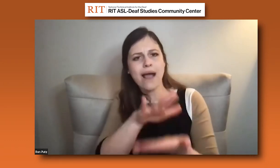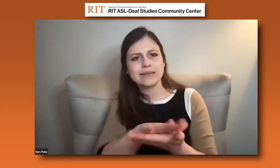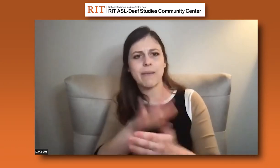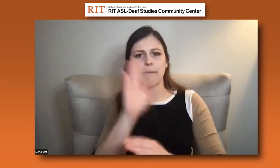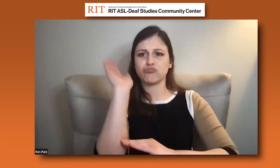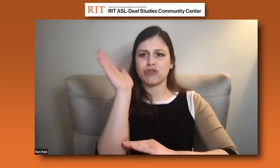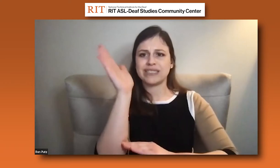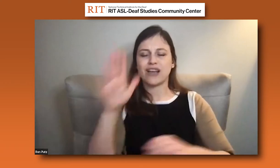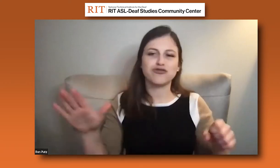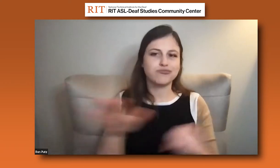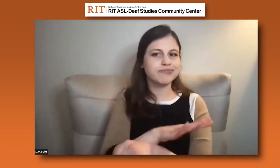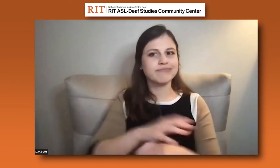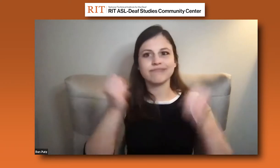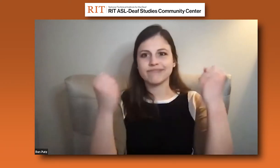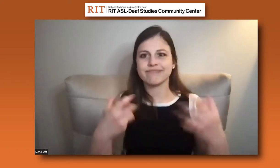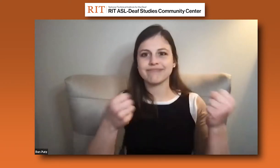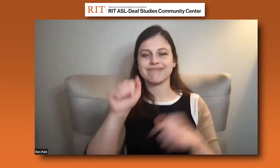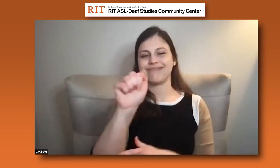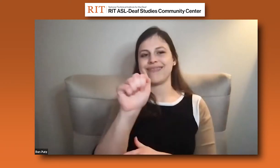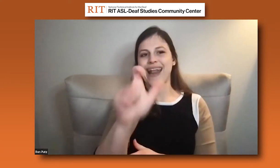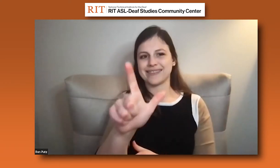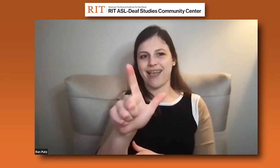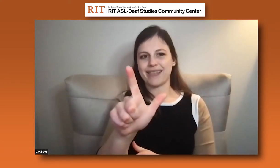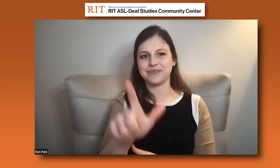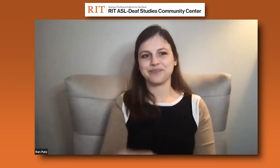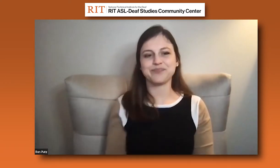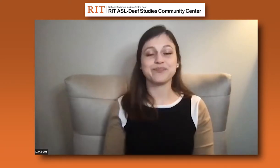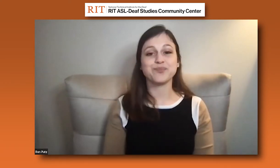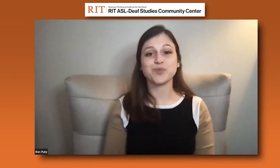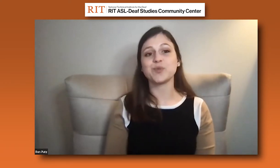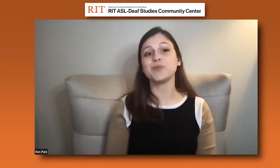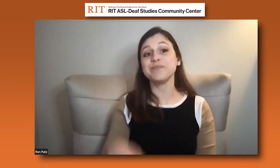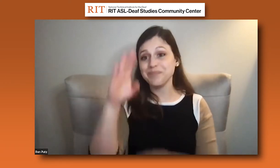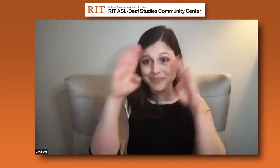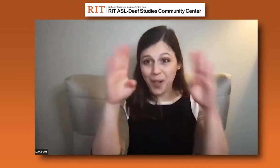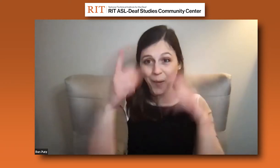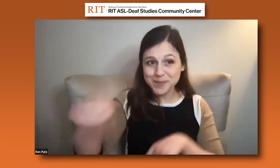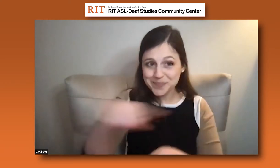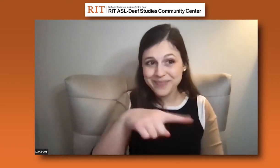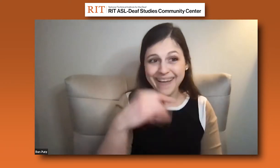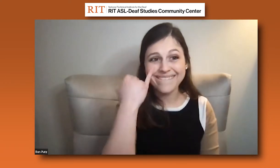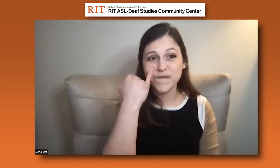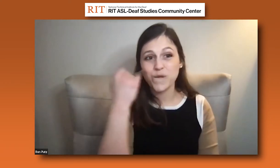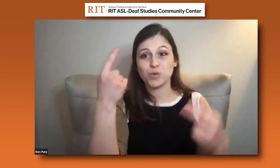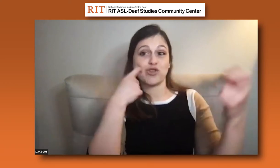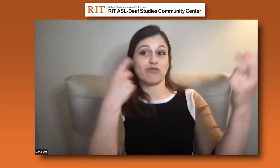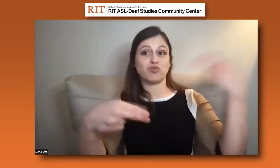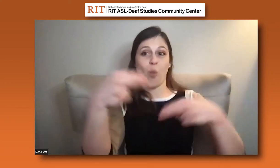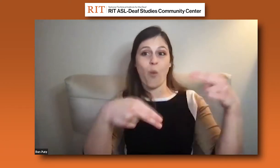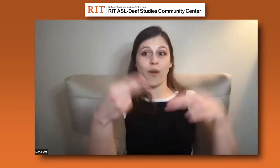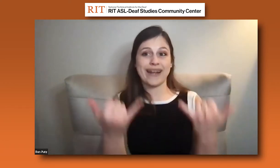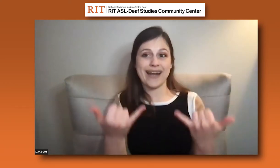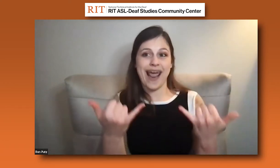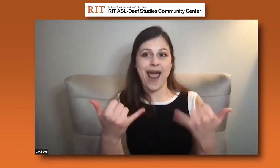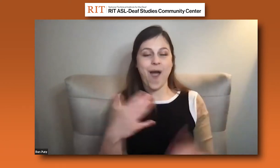formal and academic ASL in a presentation style. Hello to everyone. If you're just joining now,